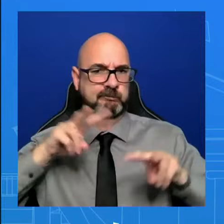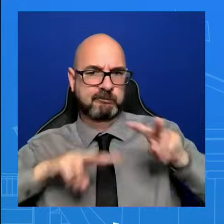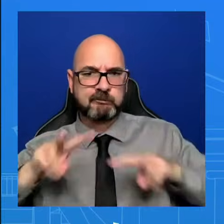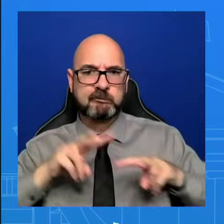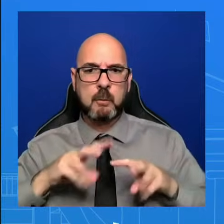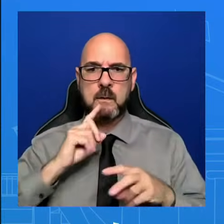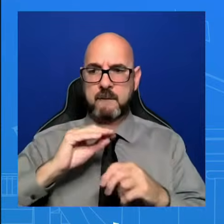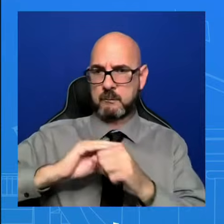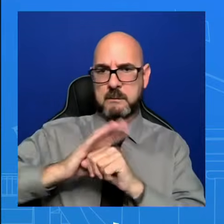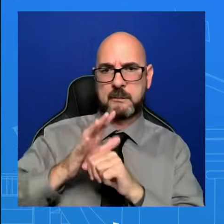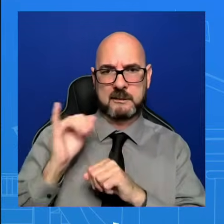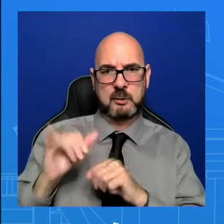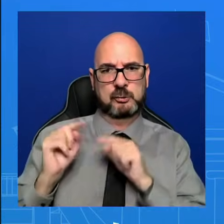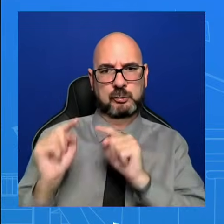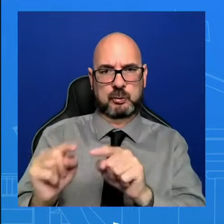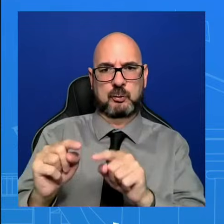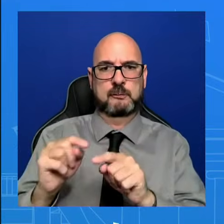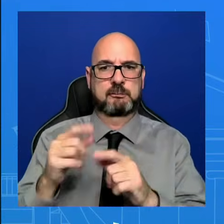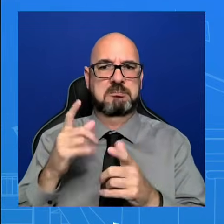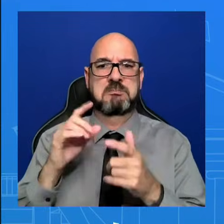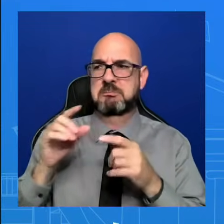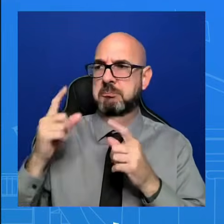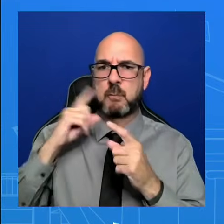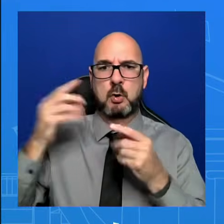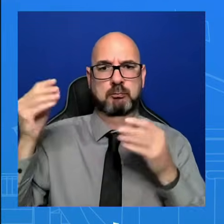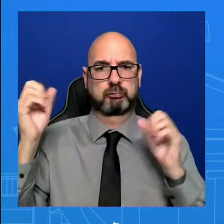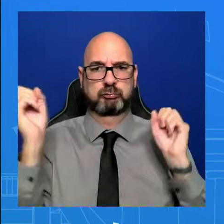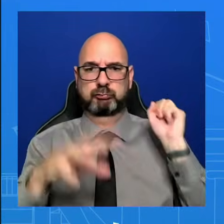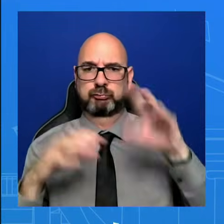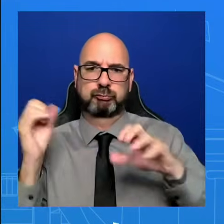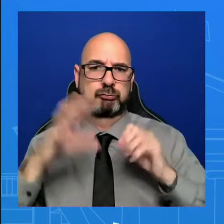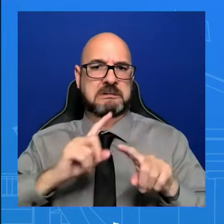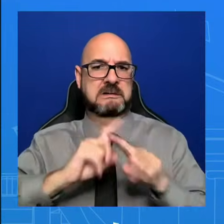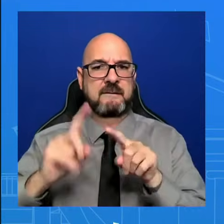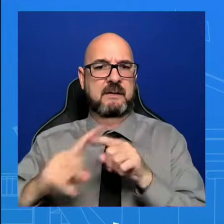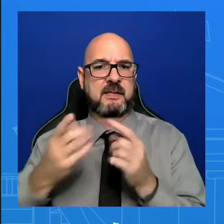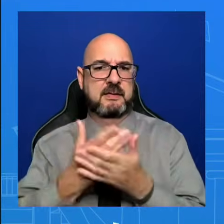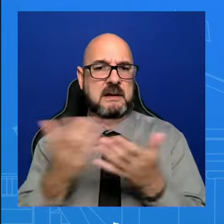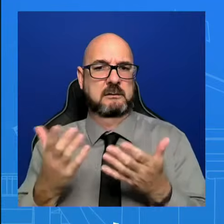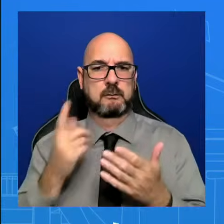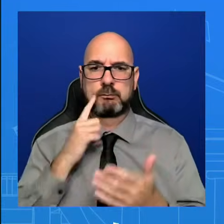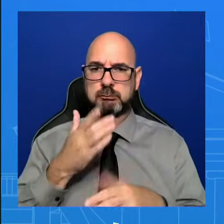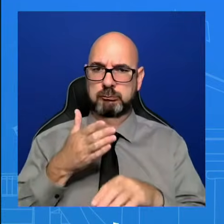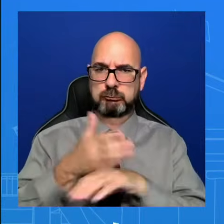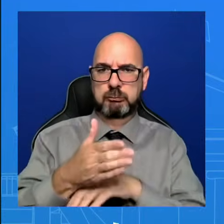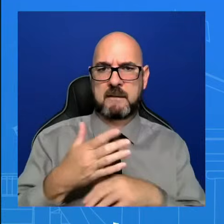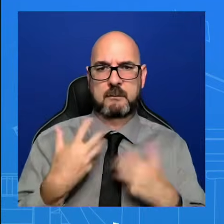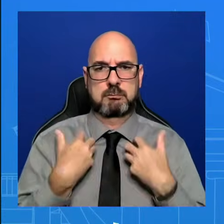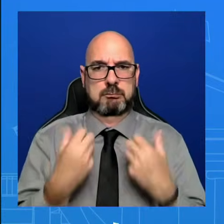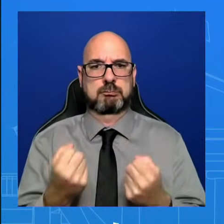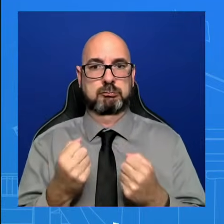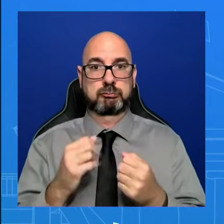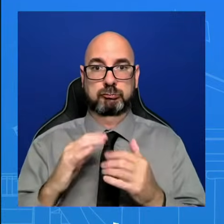so that we can get out of this pandemic, get our -- the economy -- get back on our feet with the economy. Look, this is something we're going to monitor.